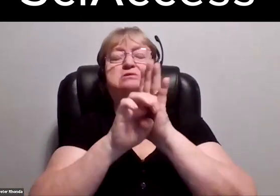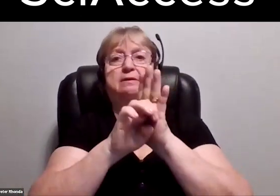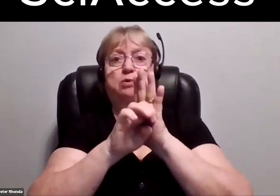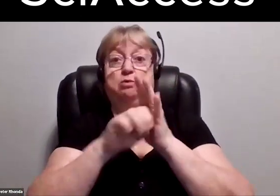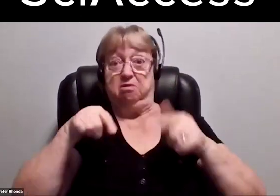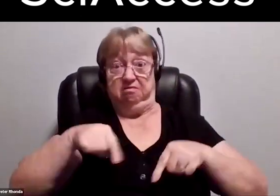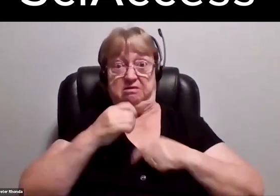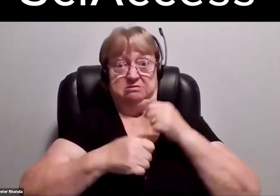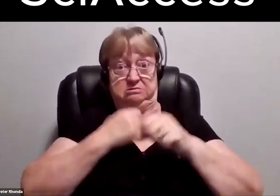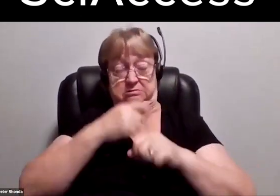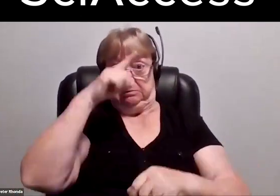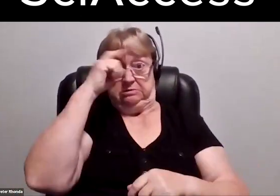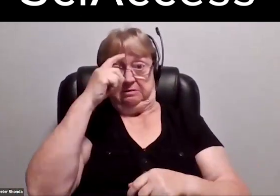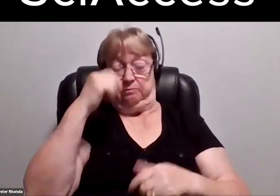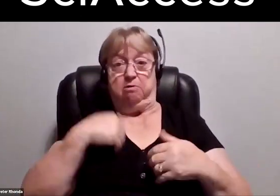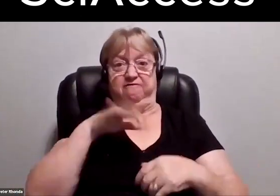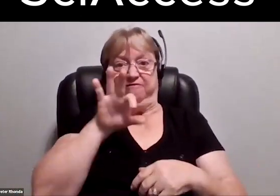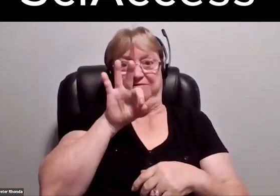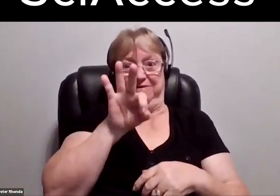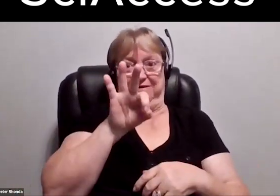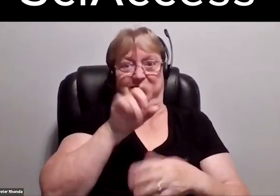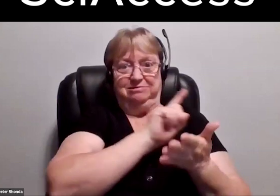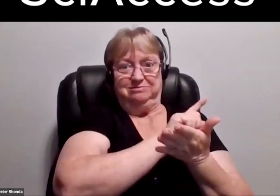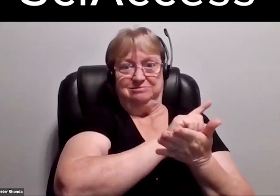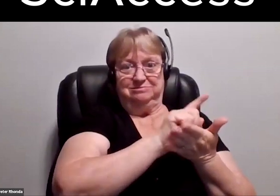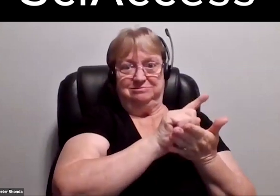we are doing nine week-long camps in nine states,